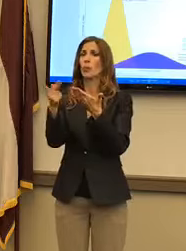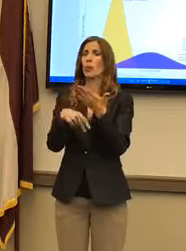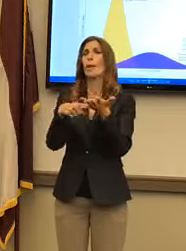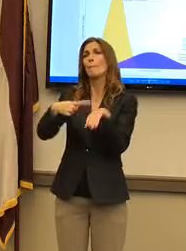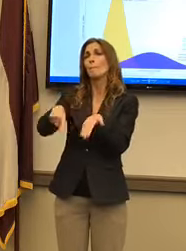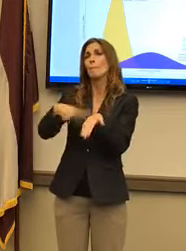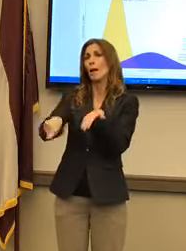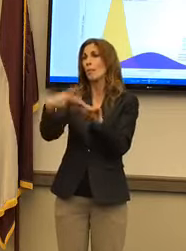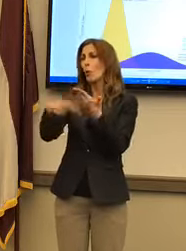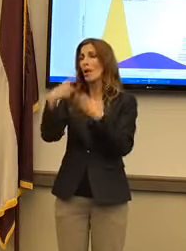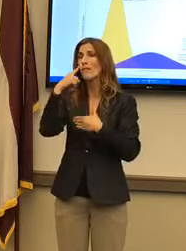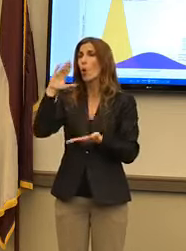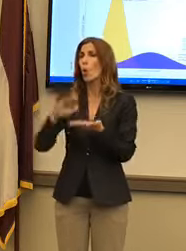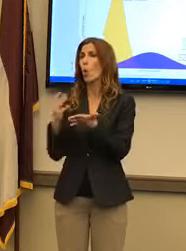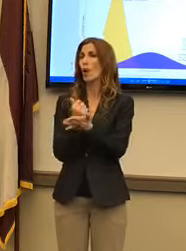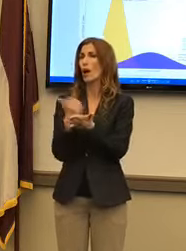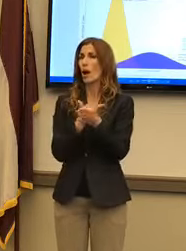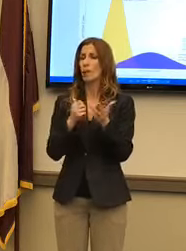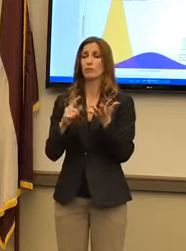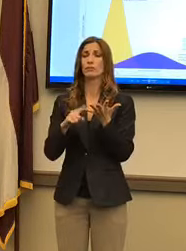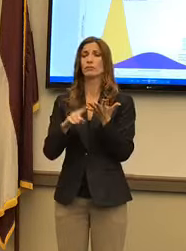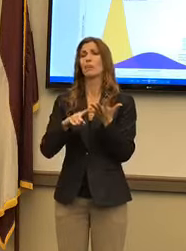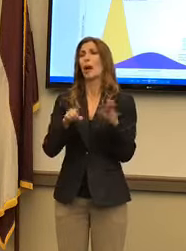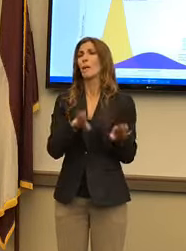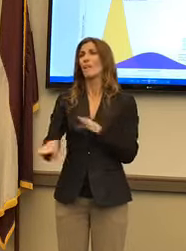low-income residents behavioral healthcare and telehealth services